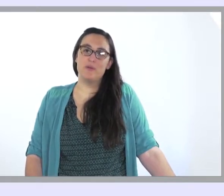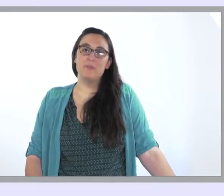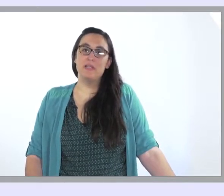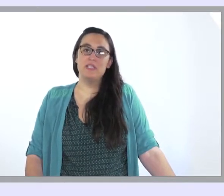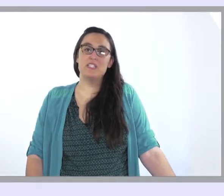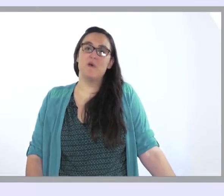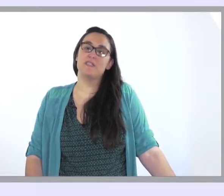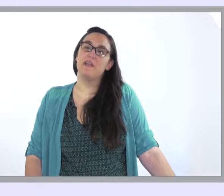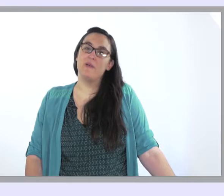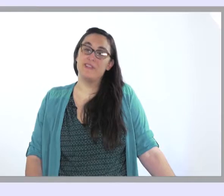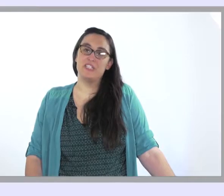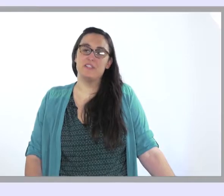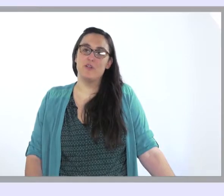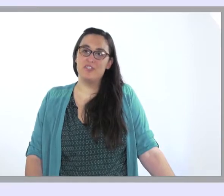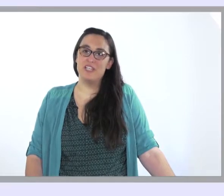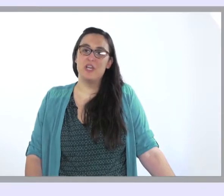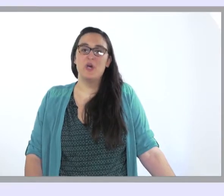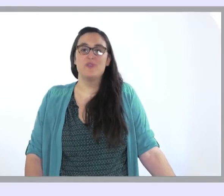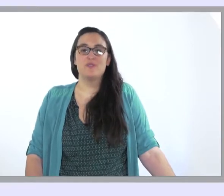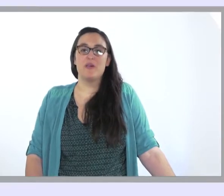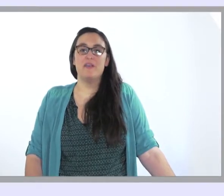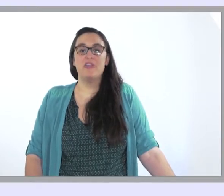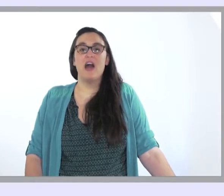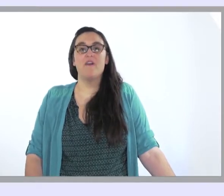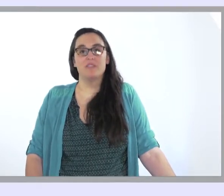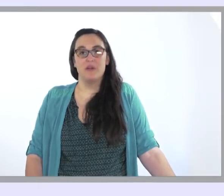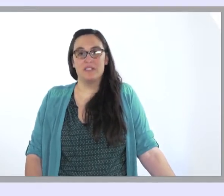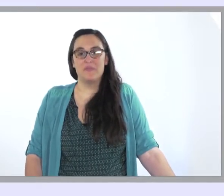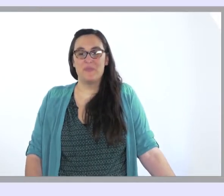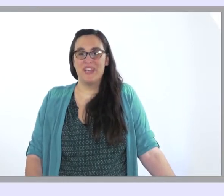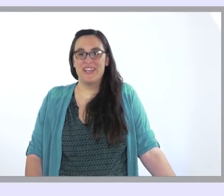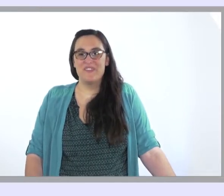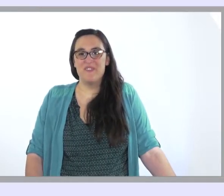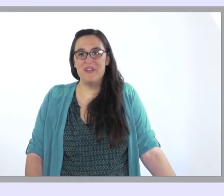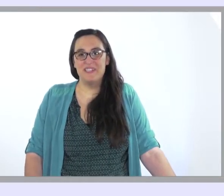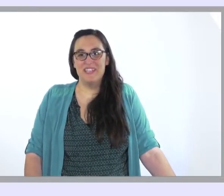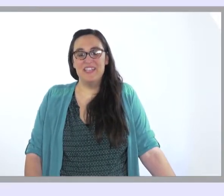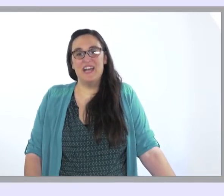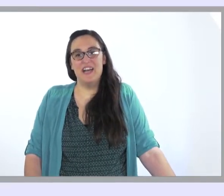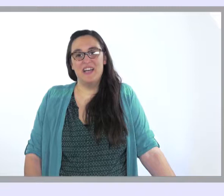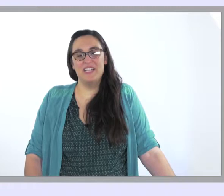the possibilities of sign language technologies through signing avatars. Finally,